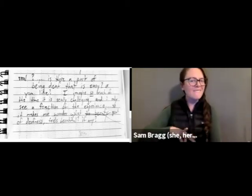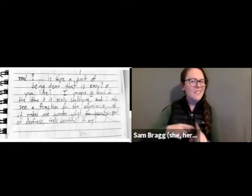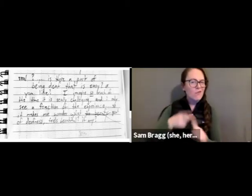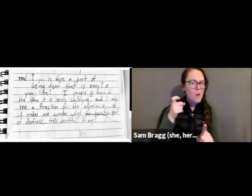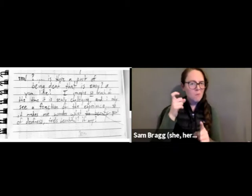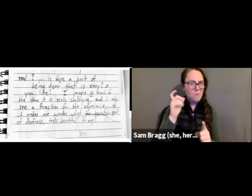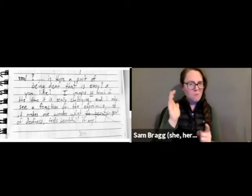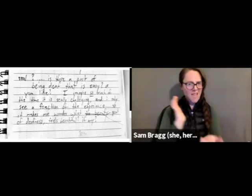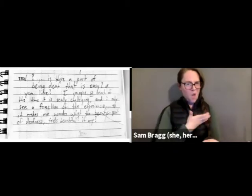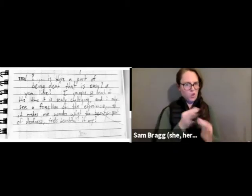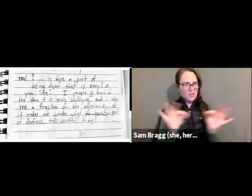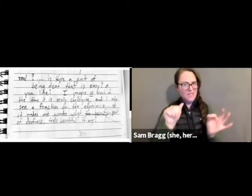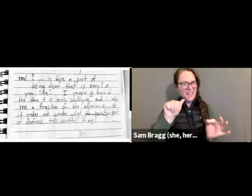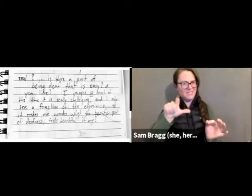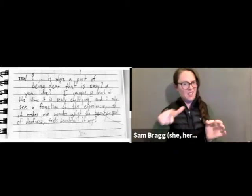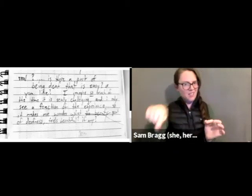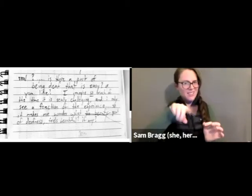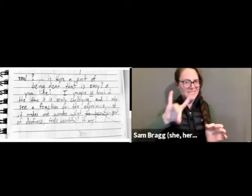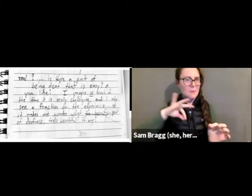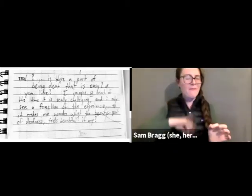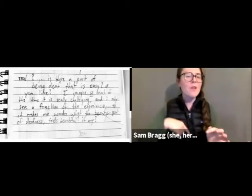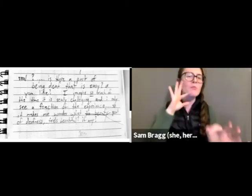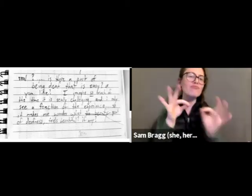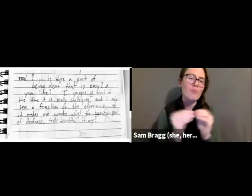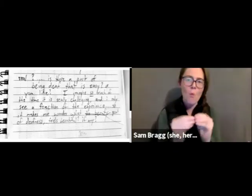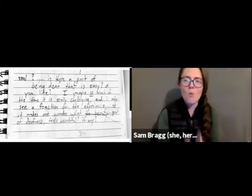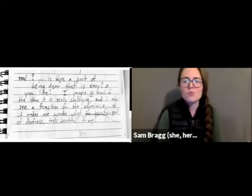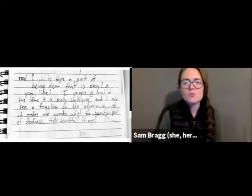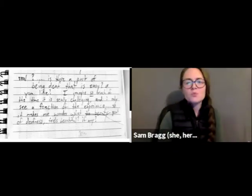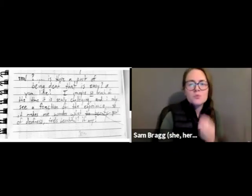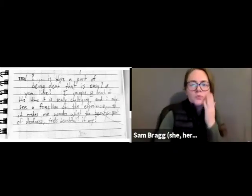and that's a benefit that we receive and it's a benefit that we have gained from ASL